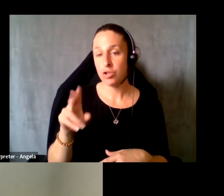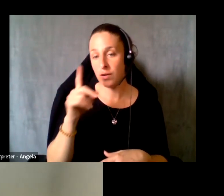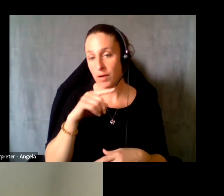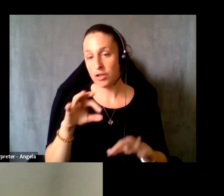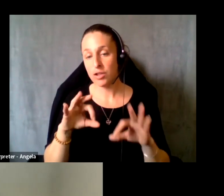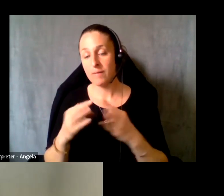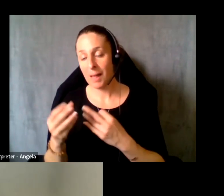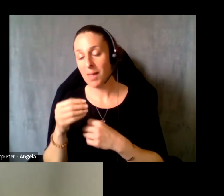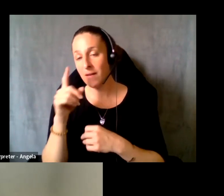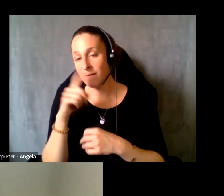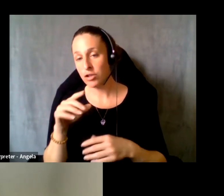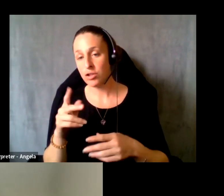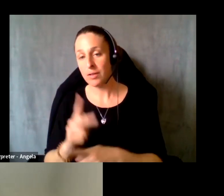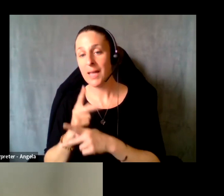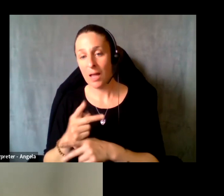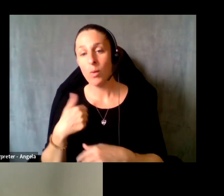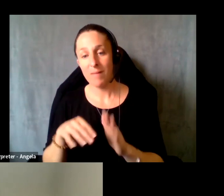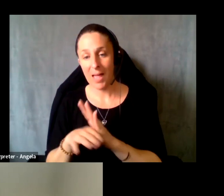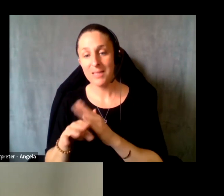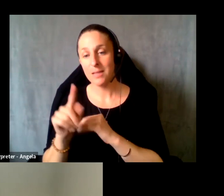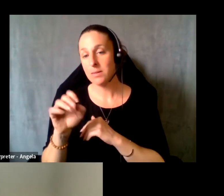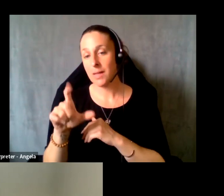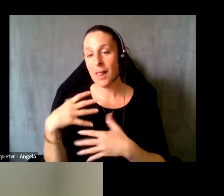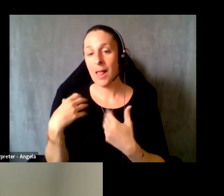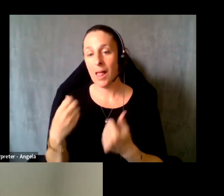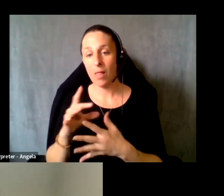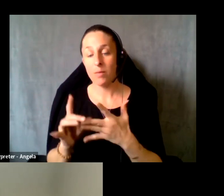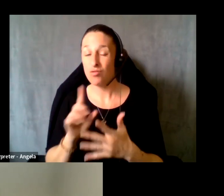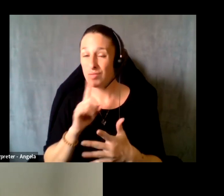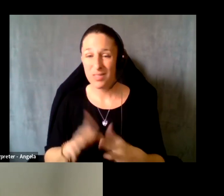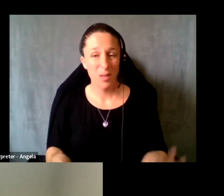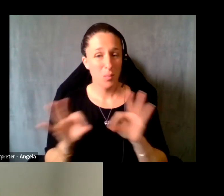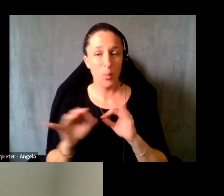in foster care we have access to telehealth options that are just extremely important.